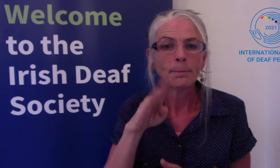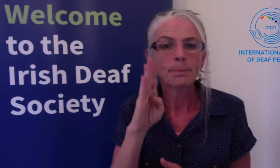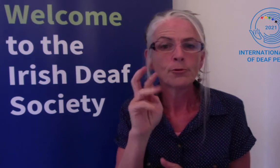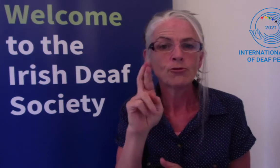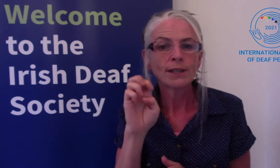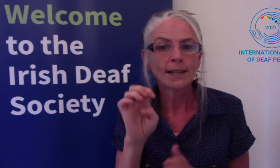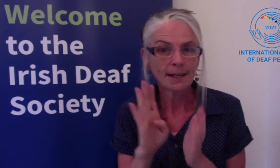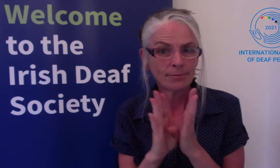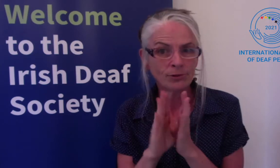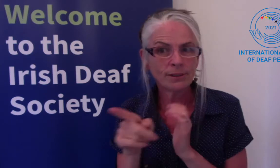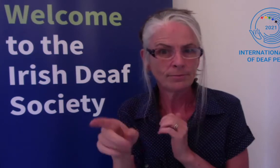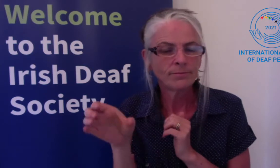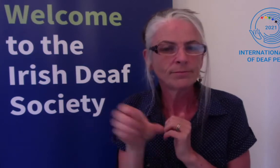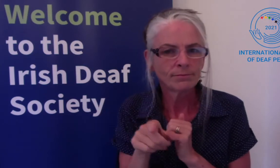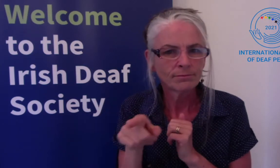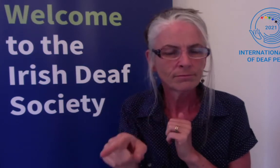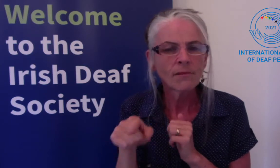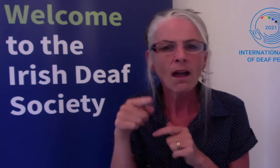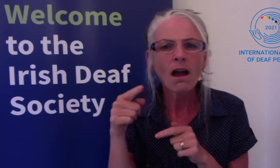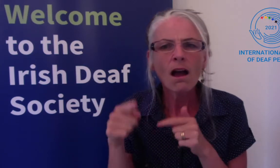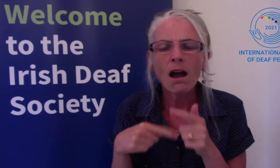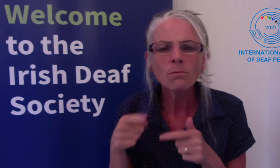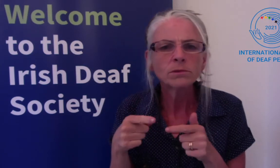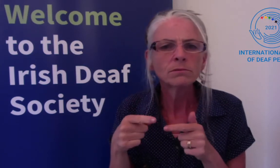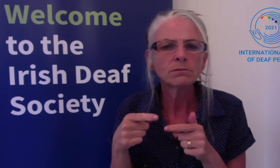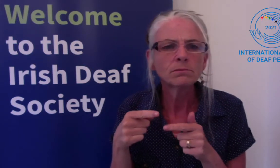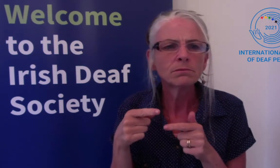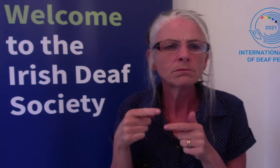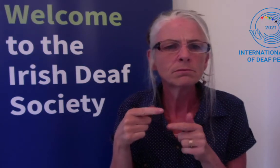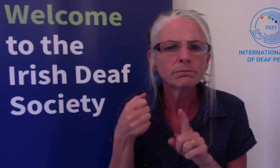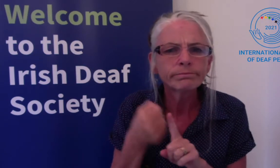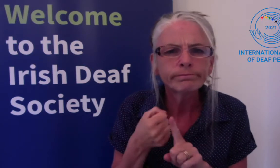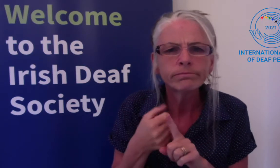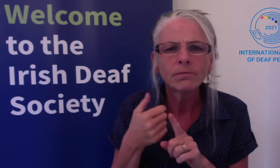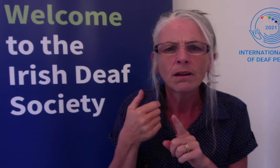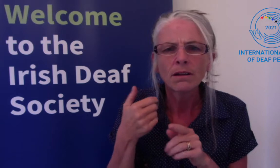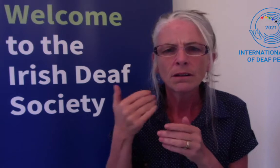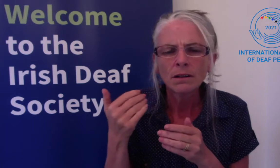and has spent many years pushing for and finally setting up a Deaf heritage museum.